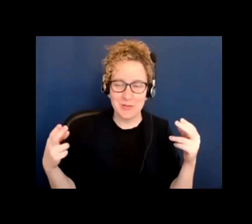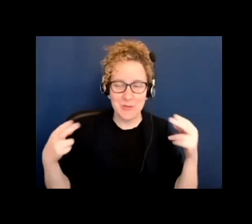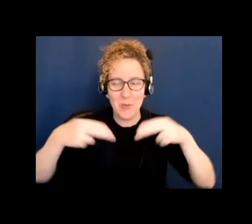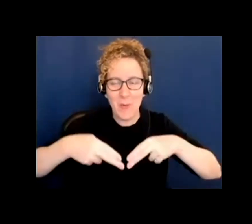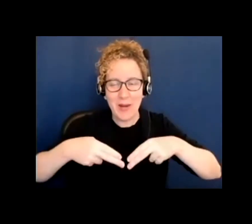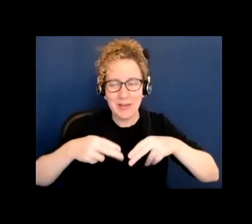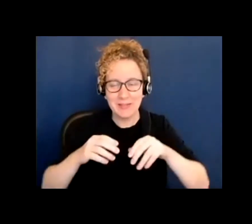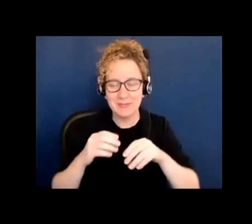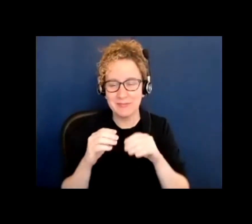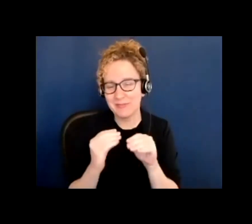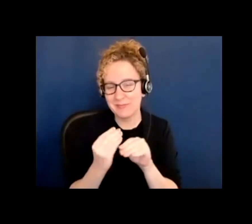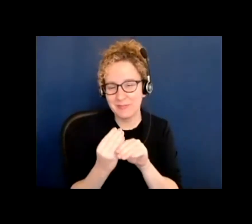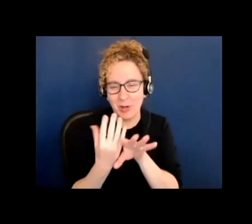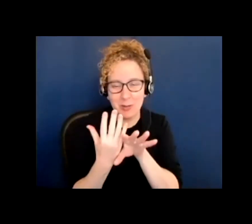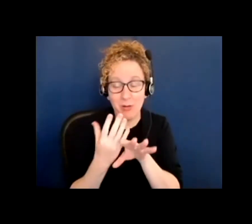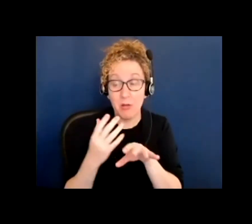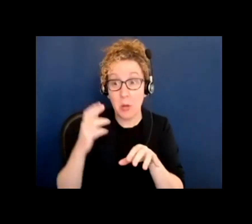I hope everyone has been staying safe over the past year.